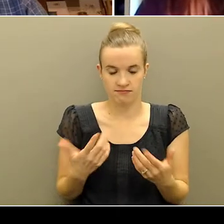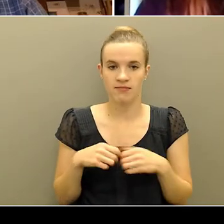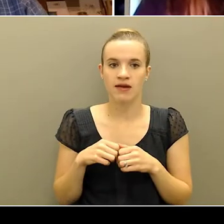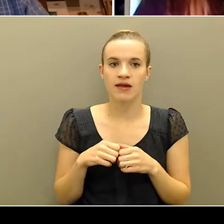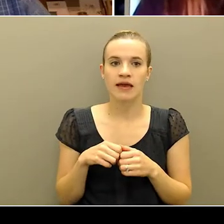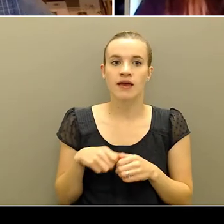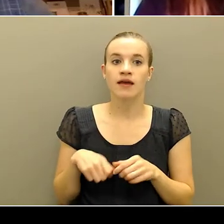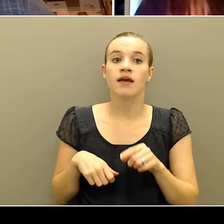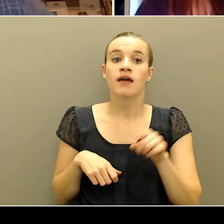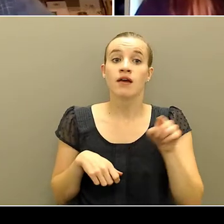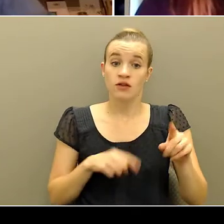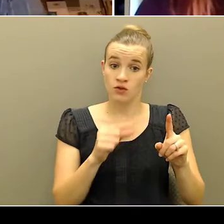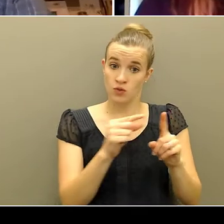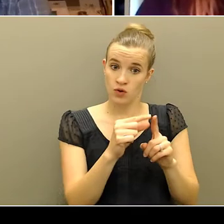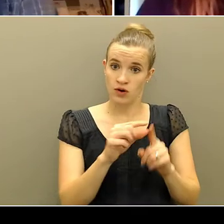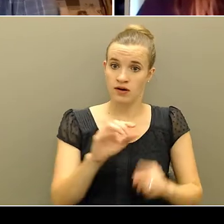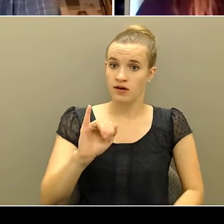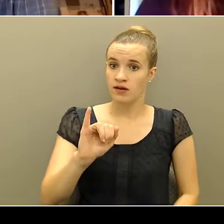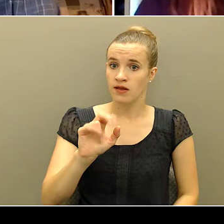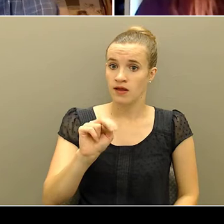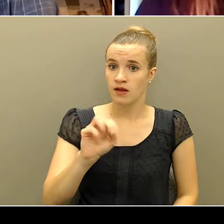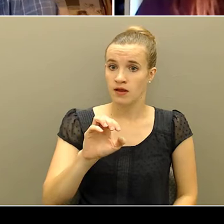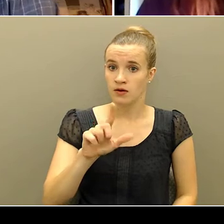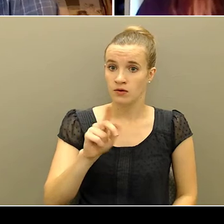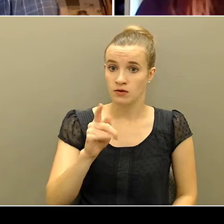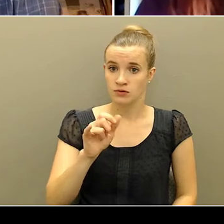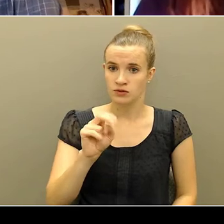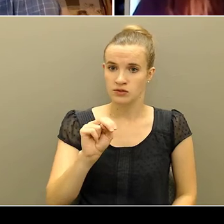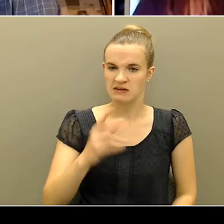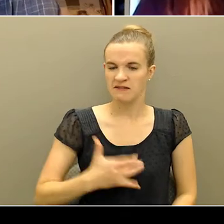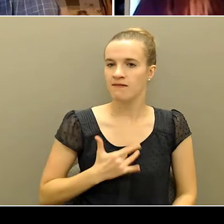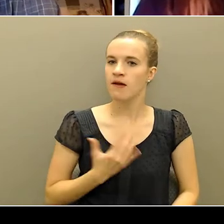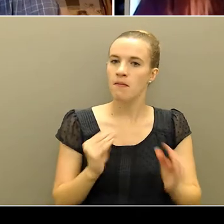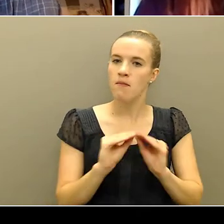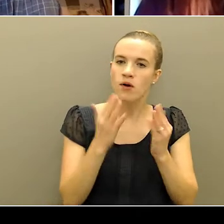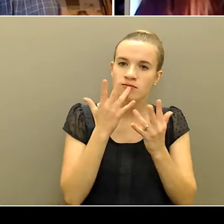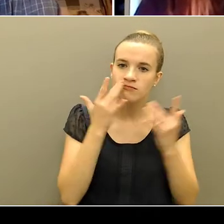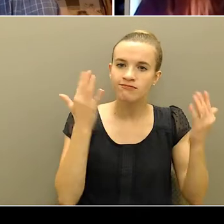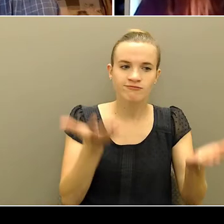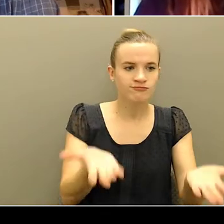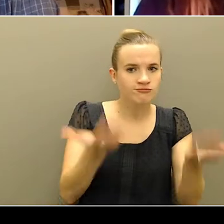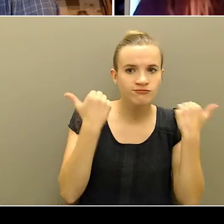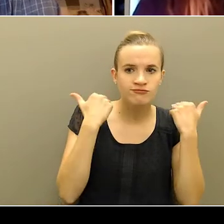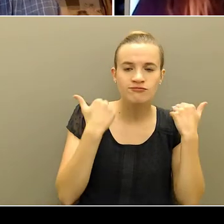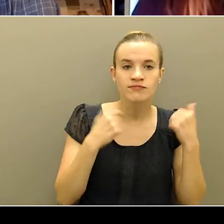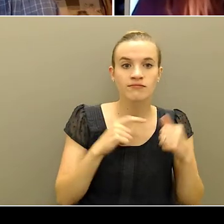opening to businesses and community leaders, just trying to get a bigger